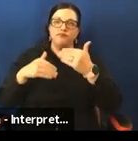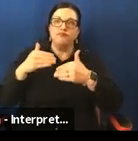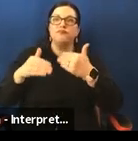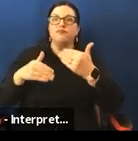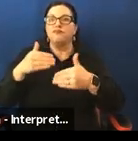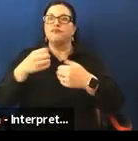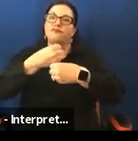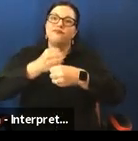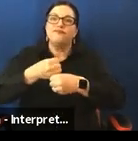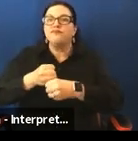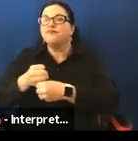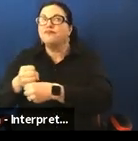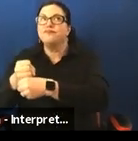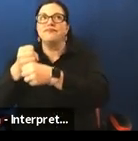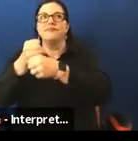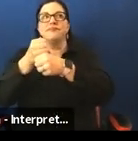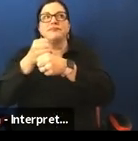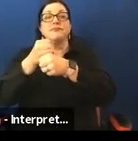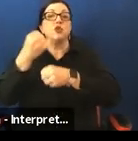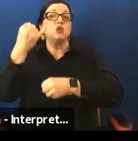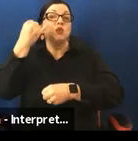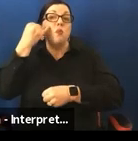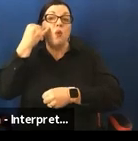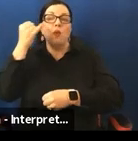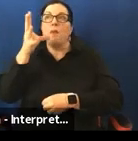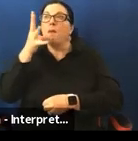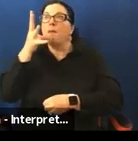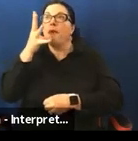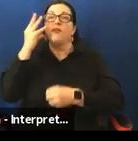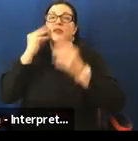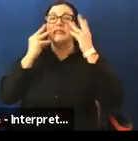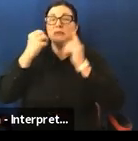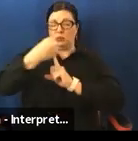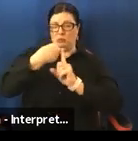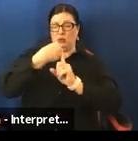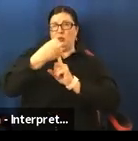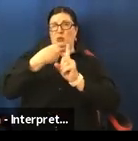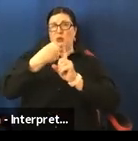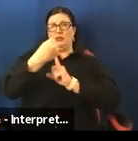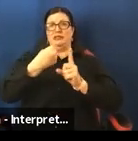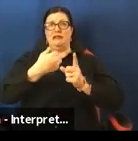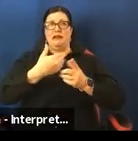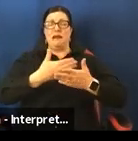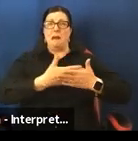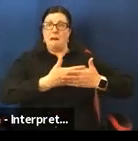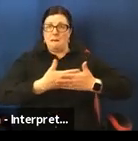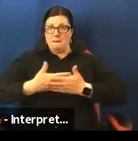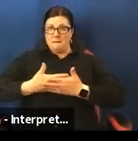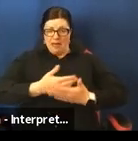Jason Williams: Domestic violence or any of these things and the baby is literally kind of cooking in the pot of her belly.